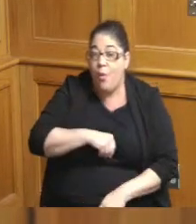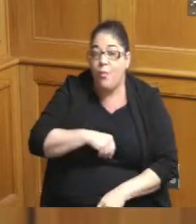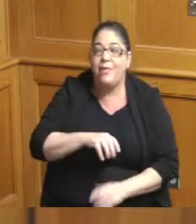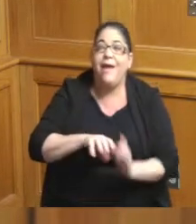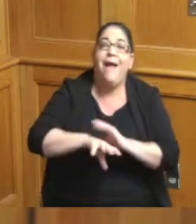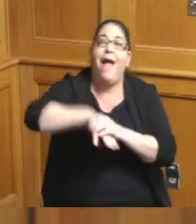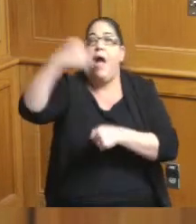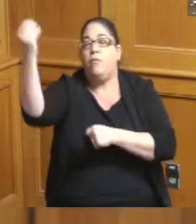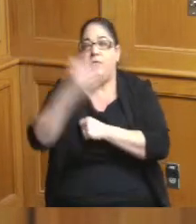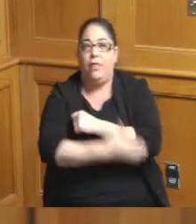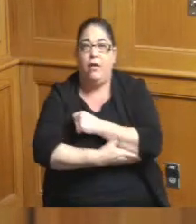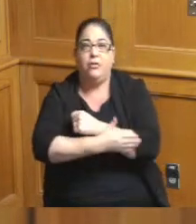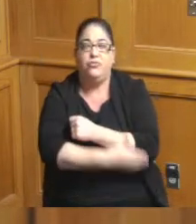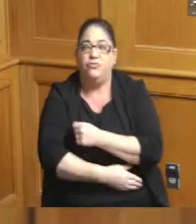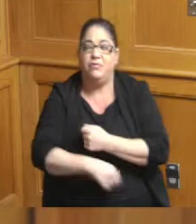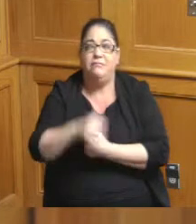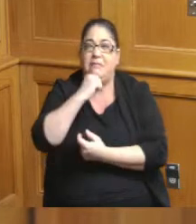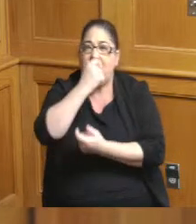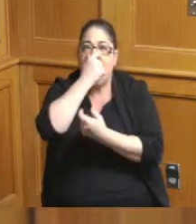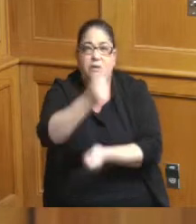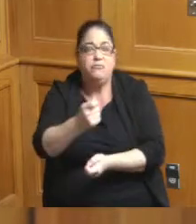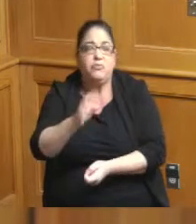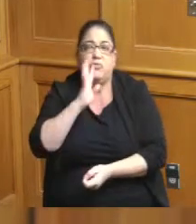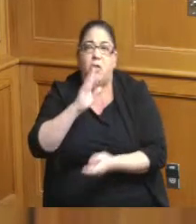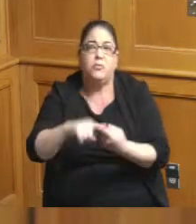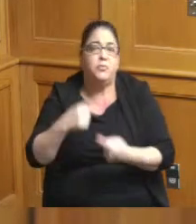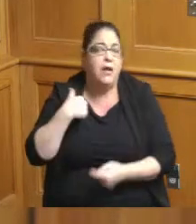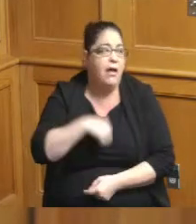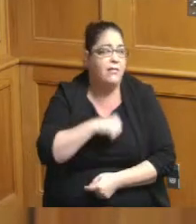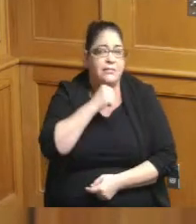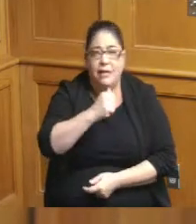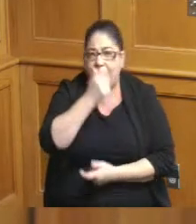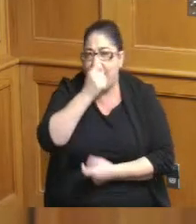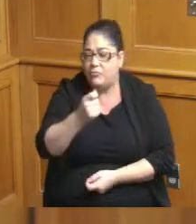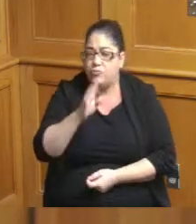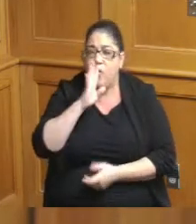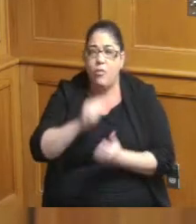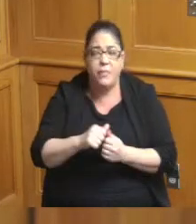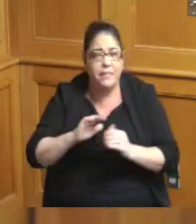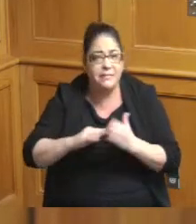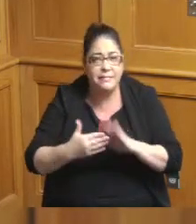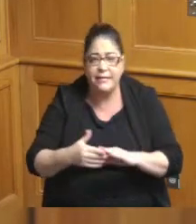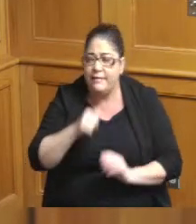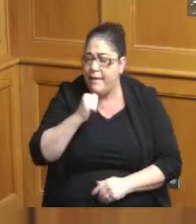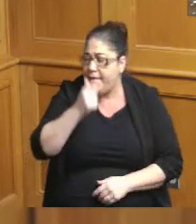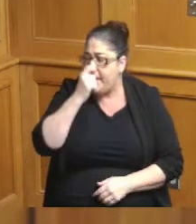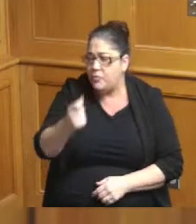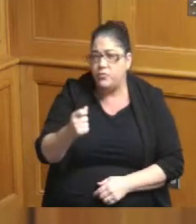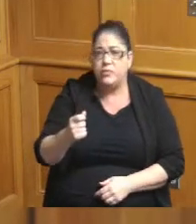very little interest in talking to us or anybody else the city included as to what we were going